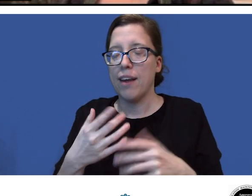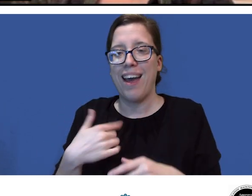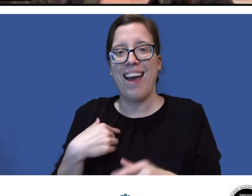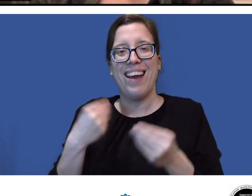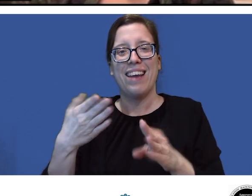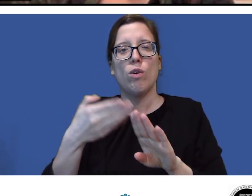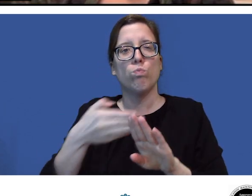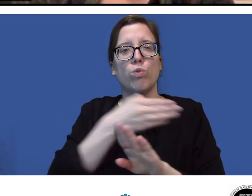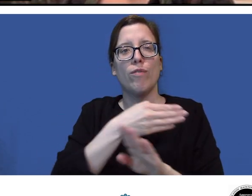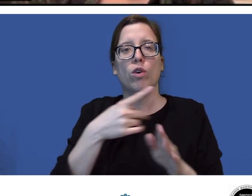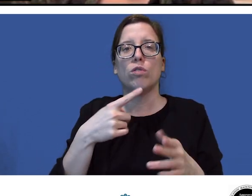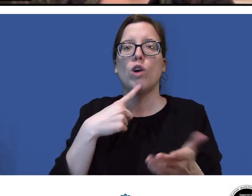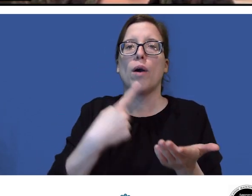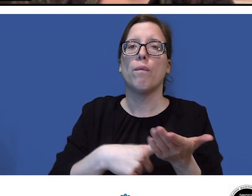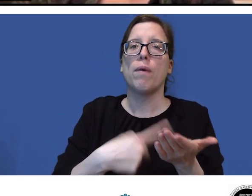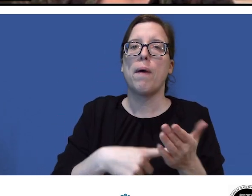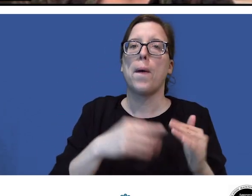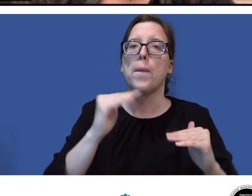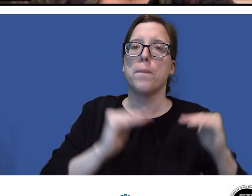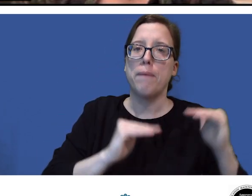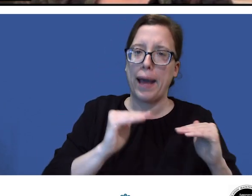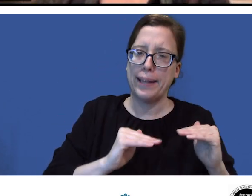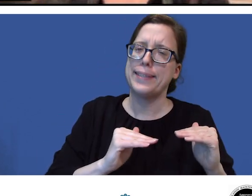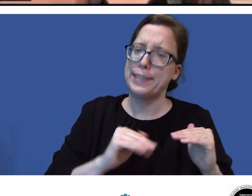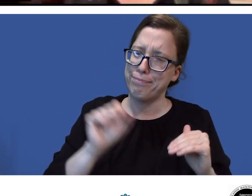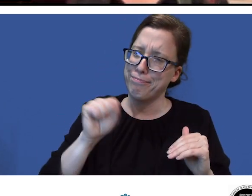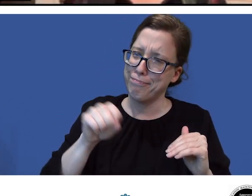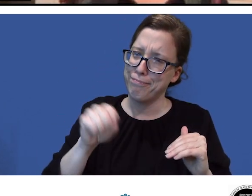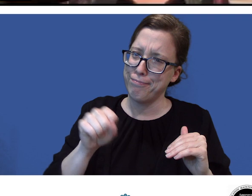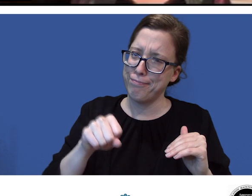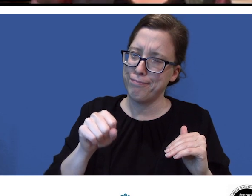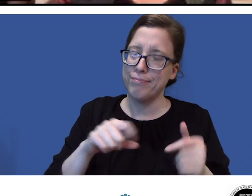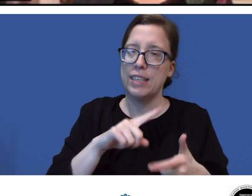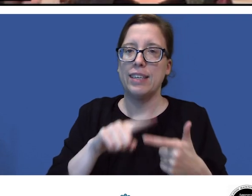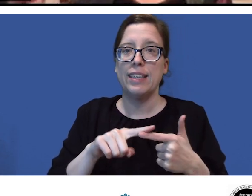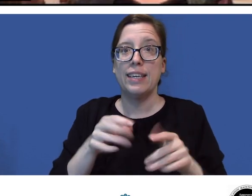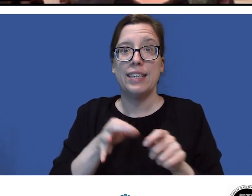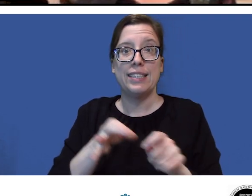Delays in motor development. Well, sure. When you can't see the rest of the world, you can't hear